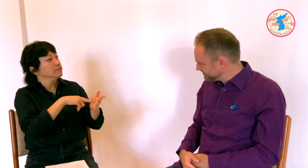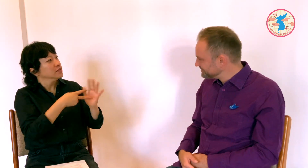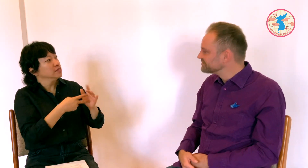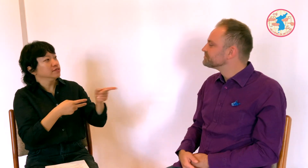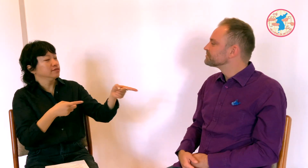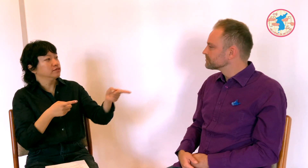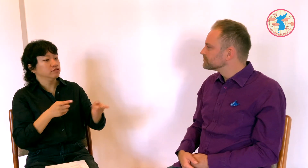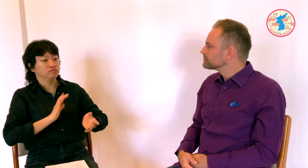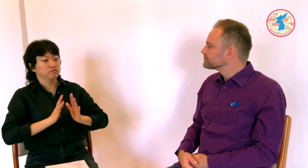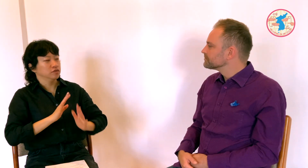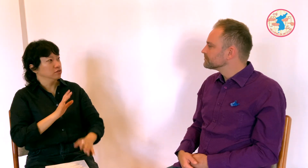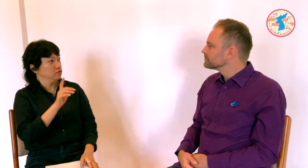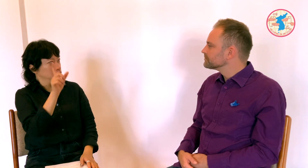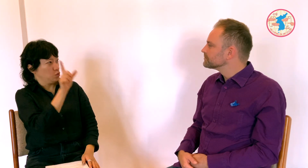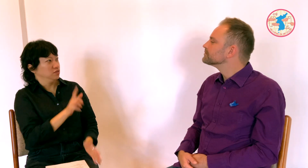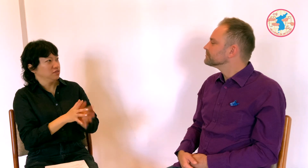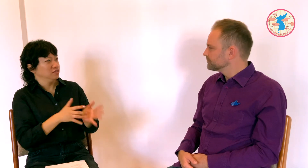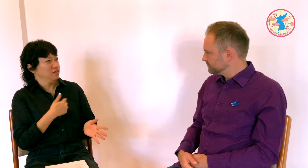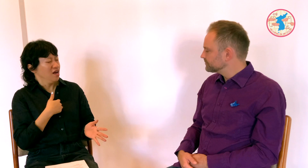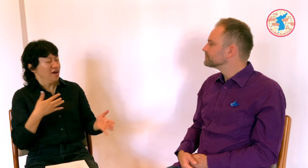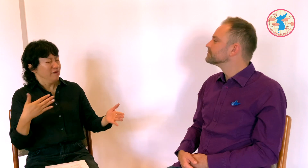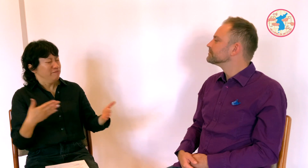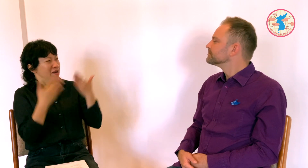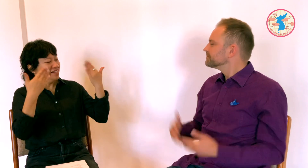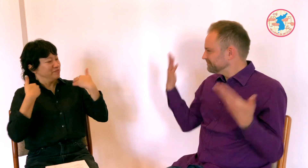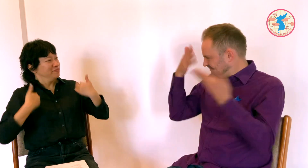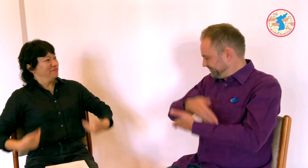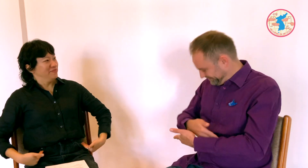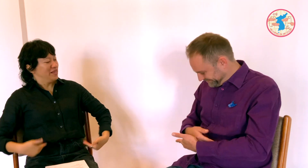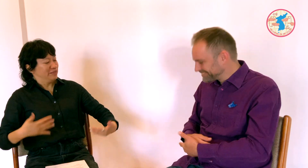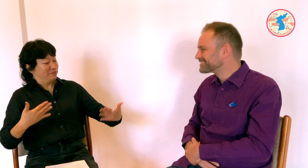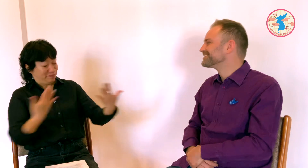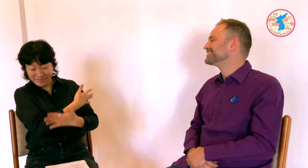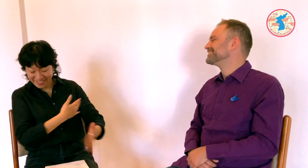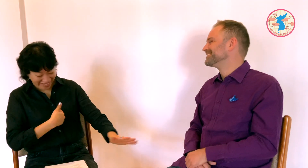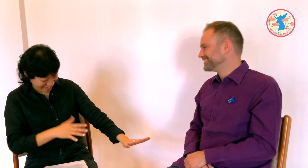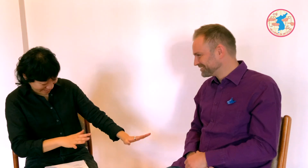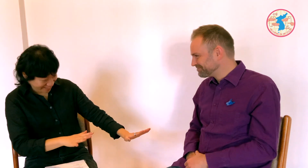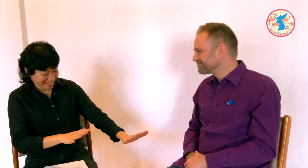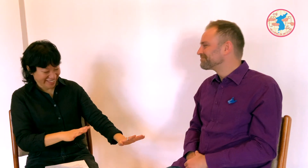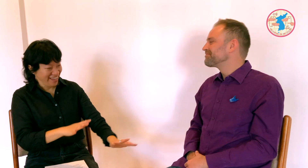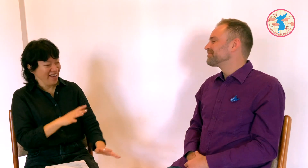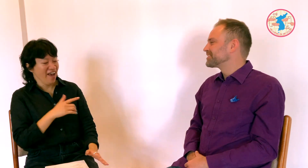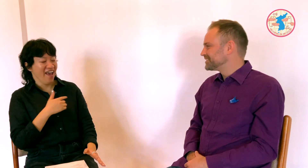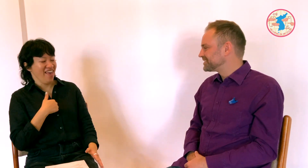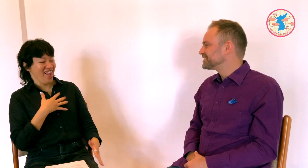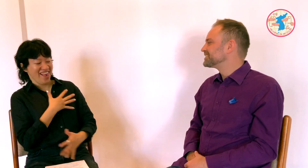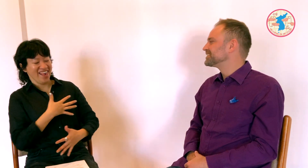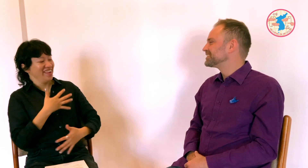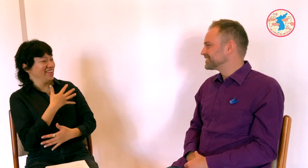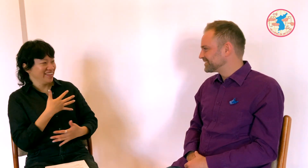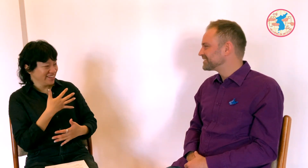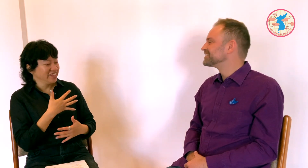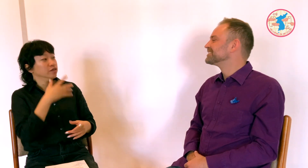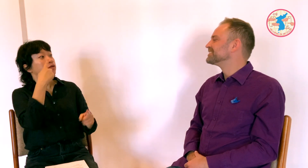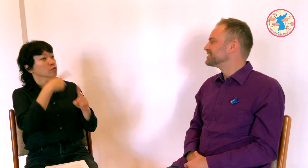Hyemi: I first thought it was so strange to watch a white man signing in NKSL, which quite threw me off & it took me a while to get used to. Robert: For sure!